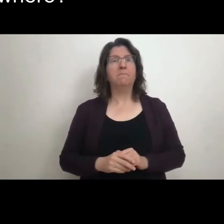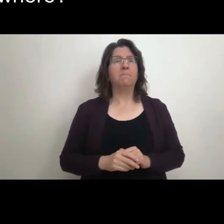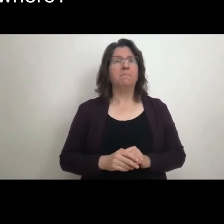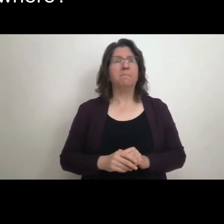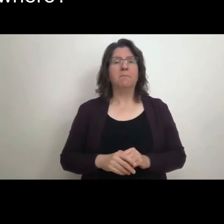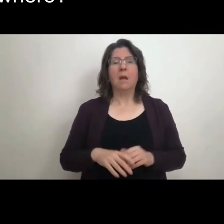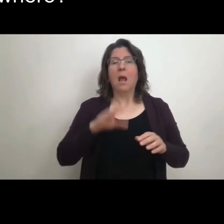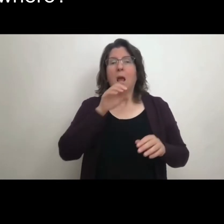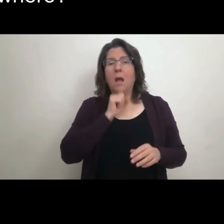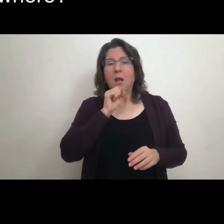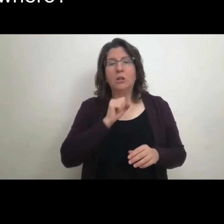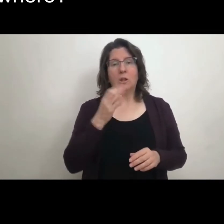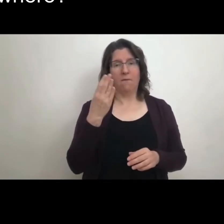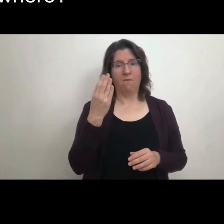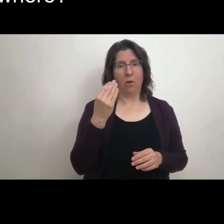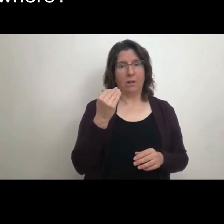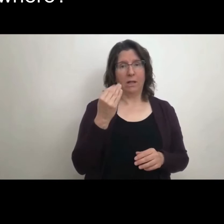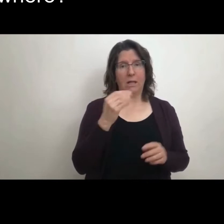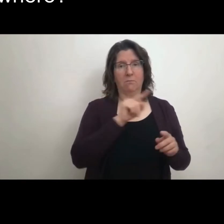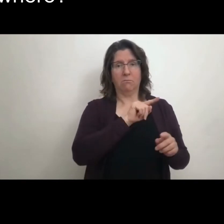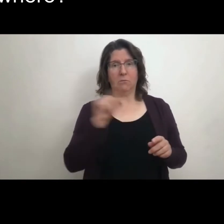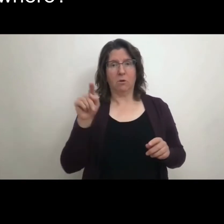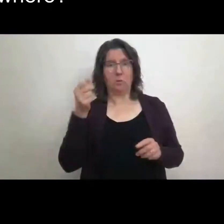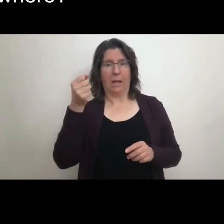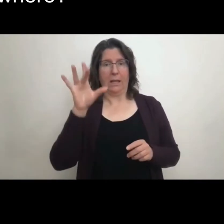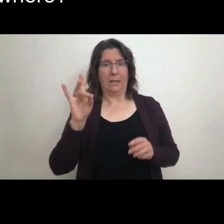Some of whom were fluent signers some who only spoke.